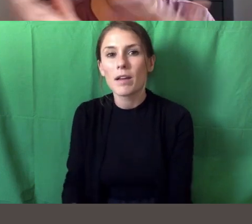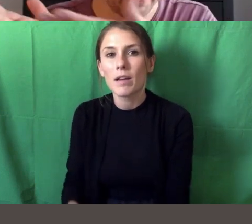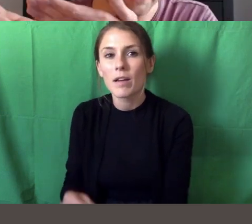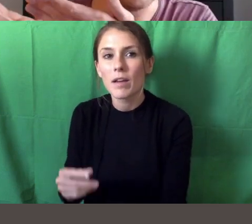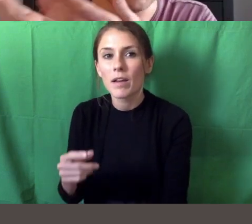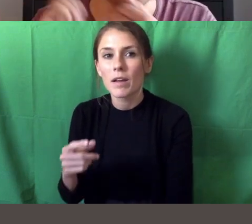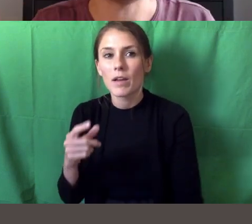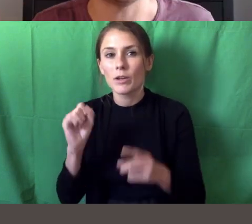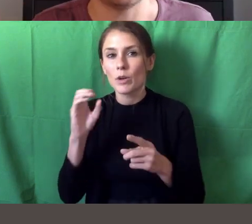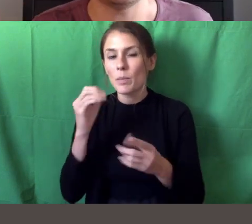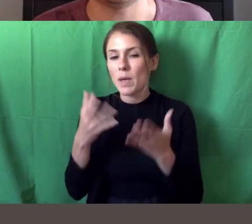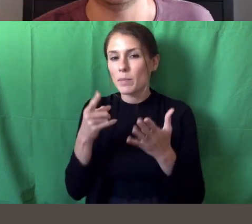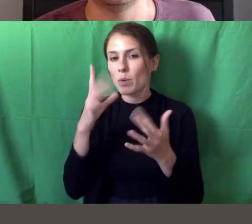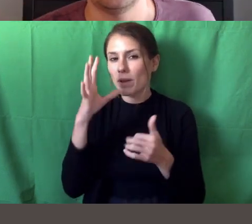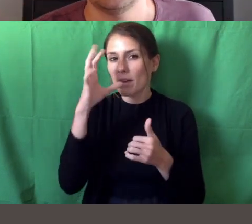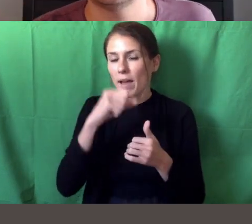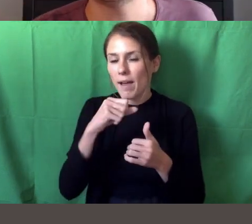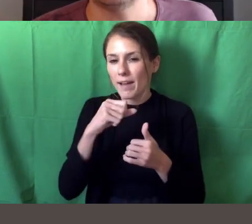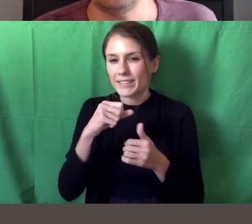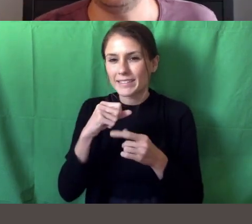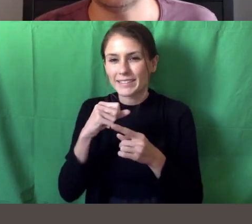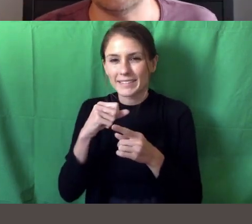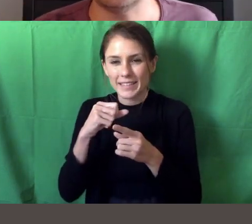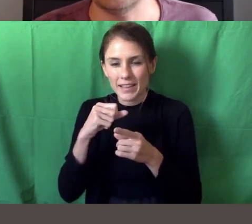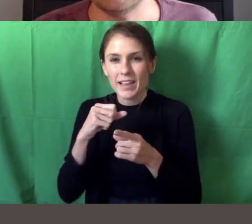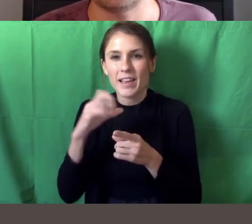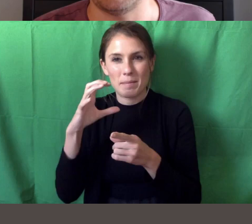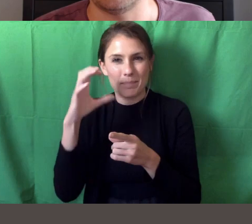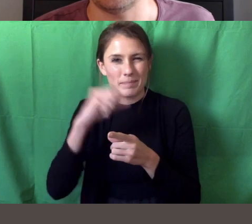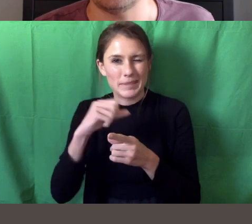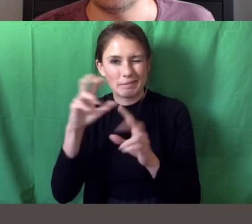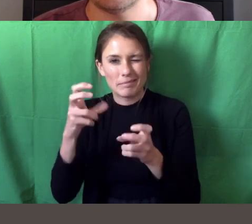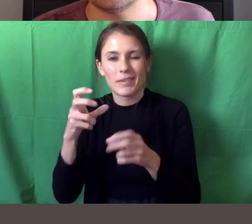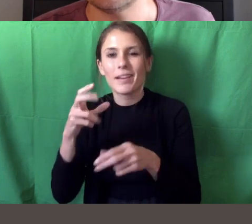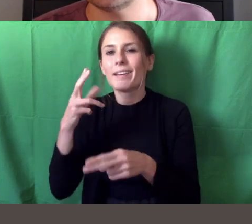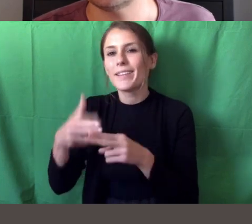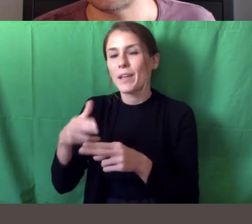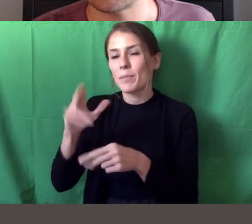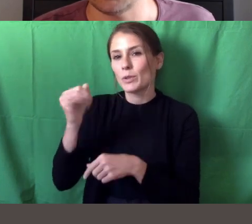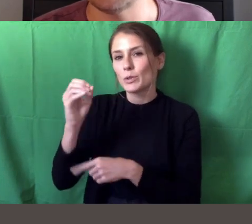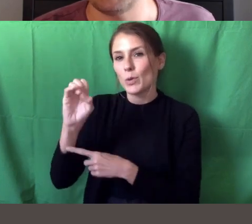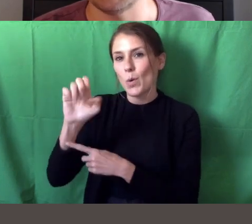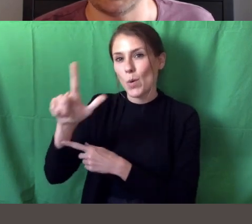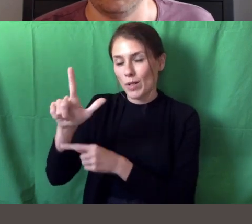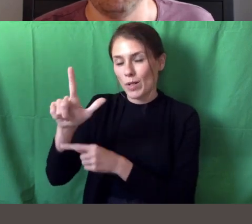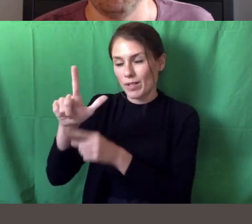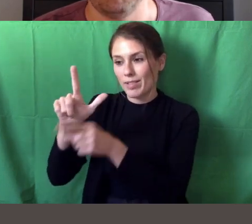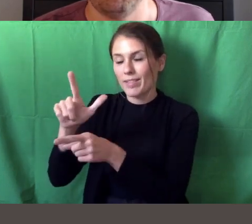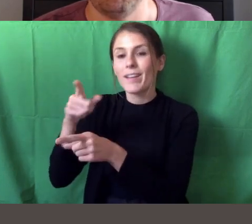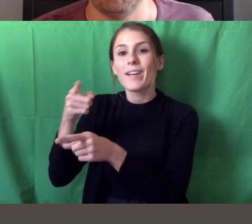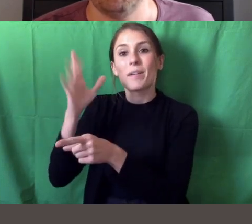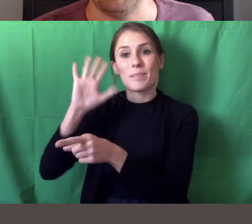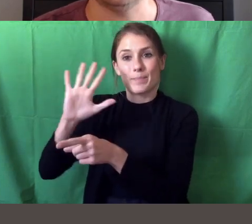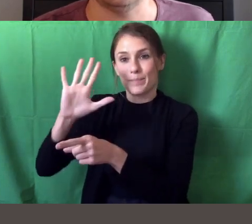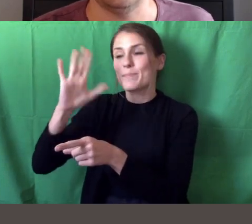known for creating Trello and Stack Overflow. So maybe you can guess by now that it is Joel